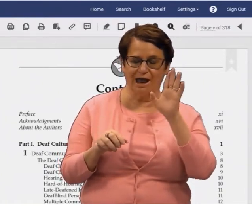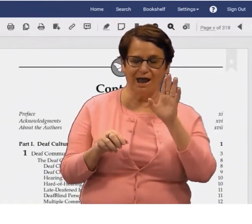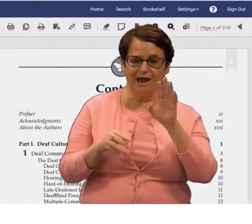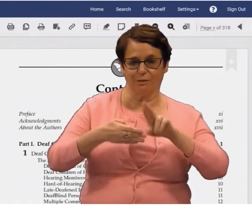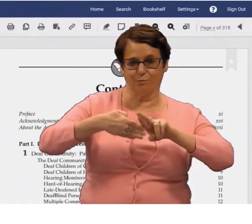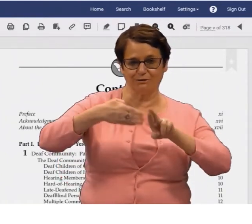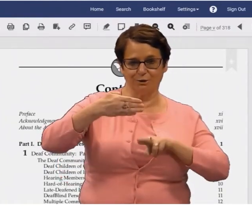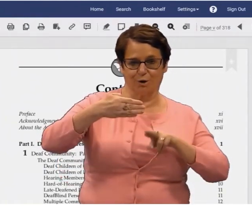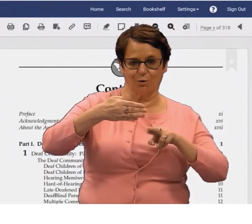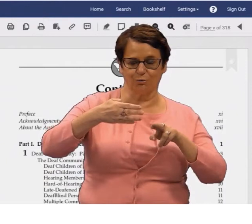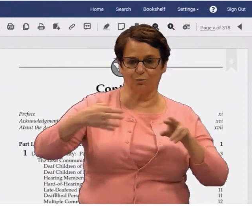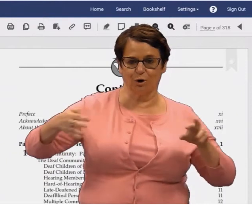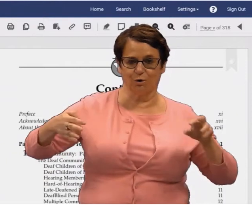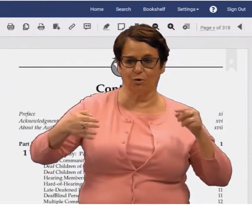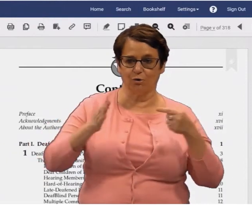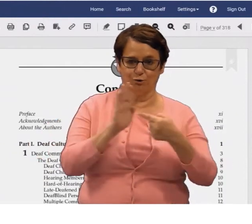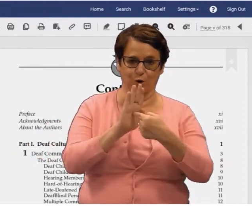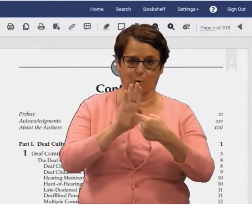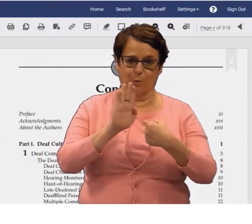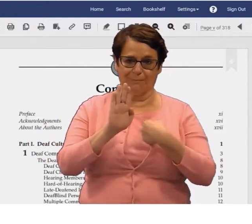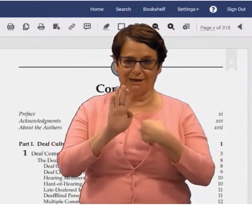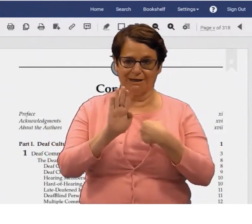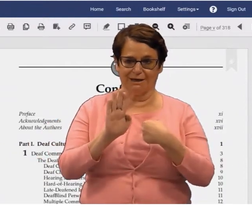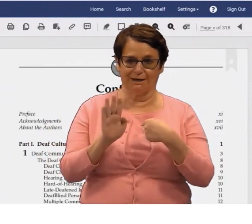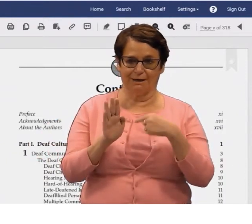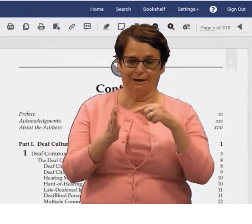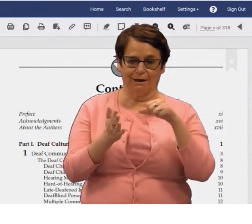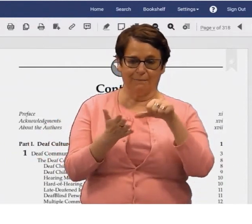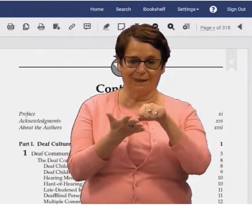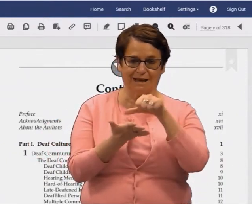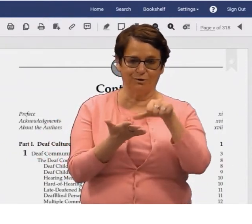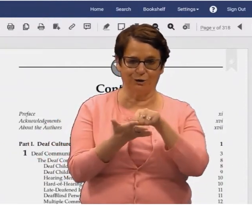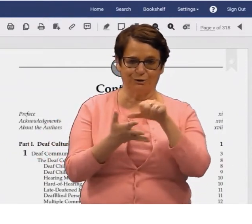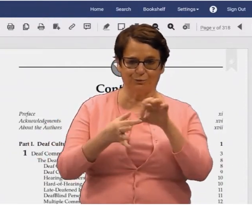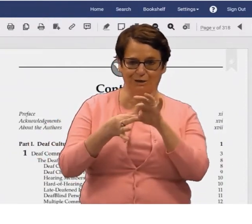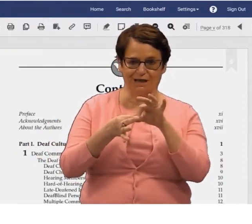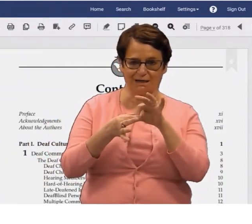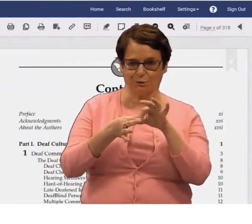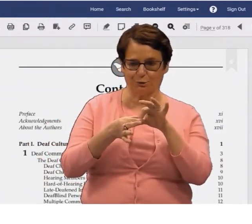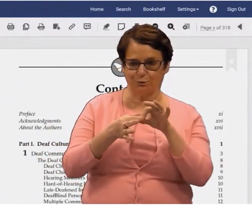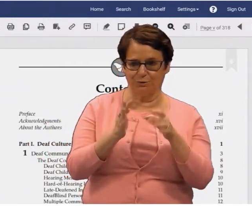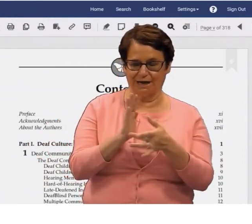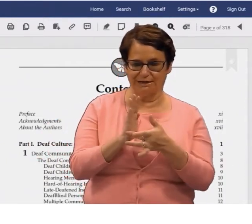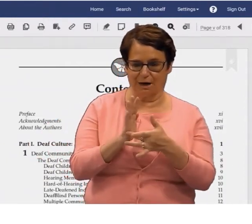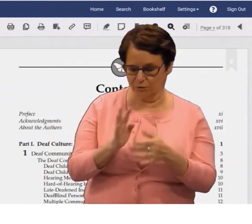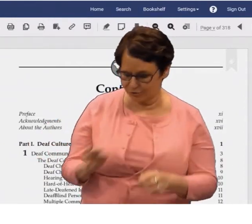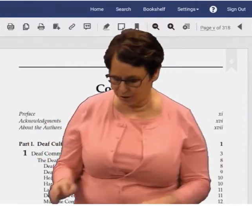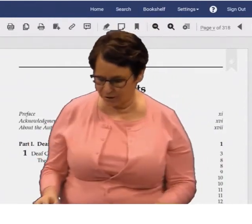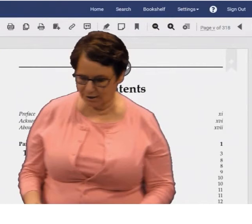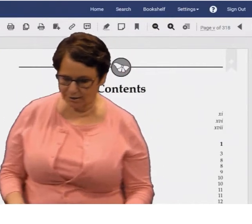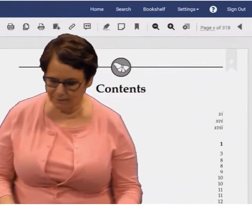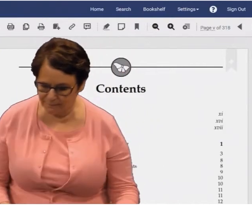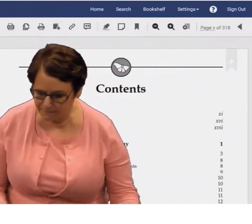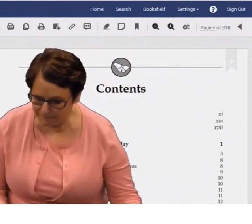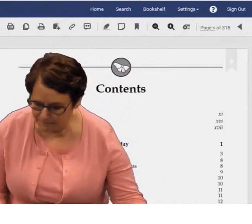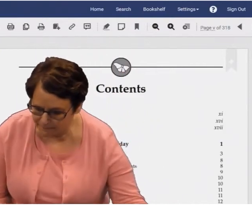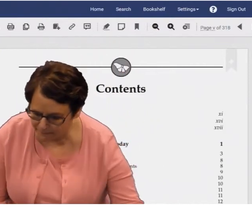I can type that word in the search bar and the results will show me pages related to technology.